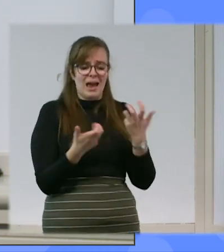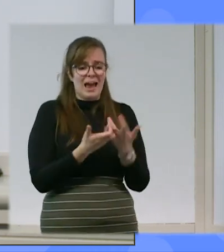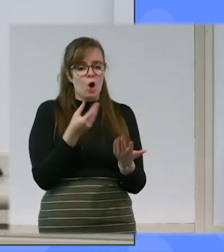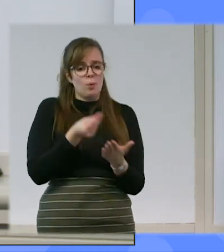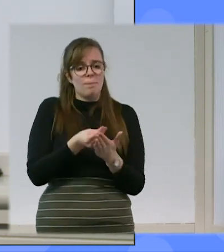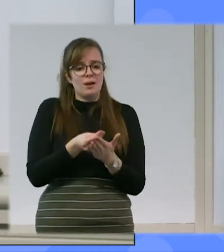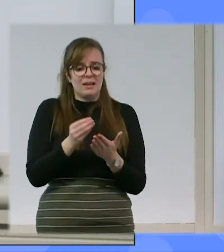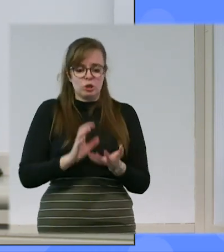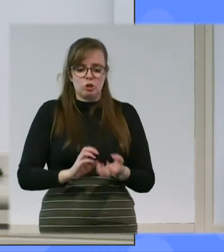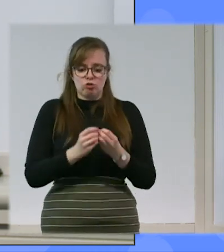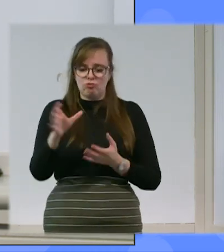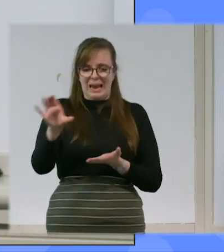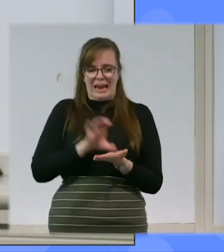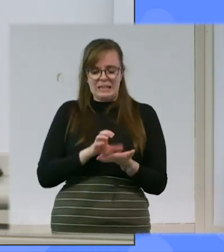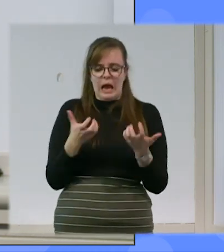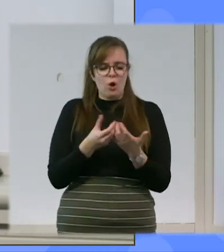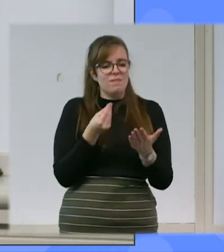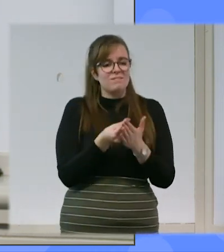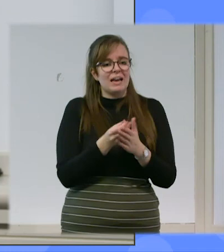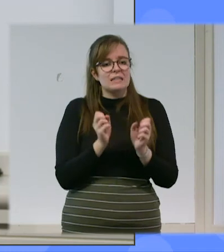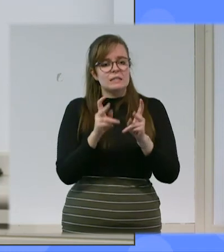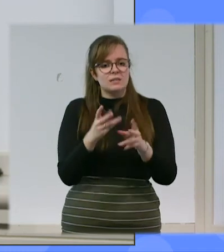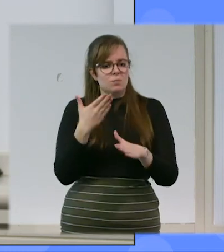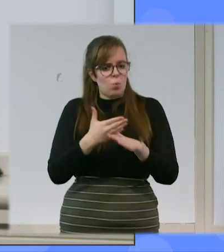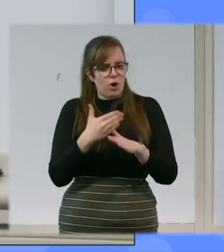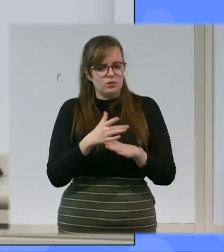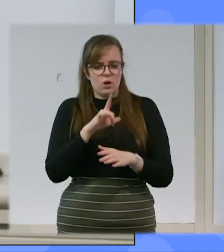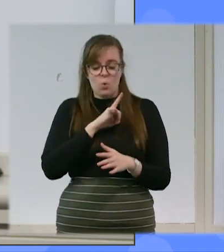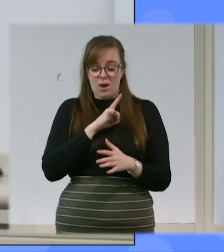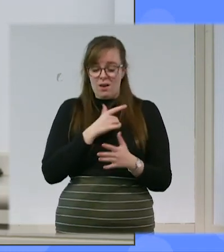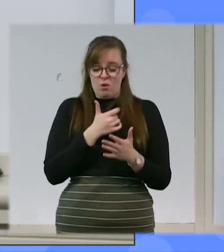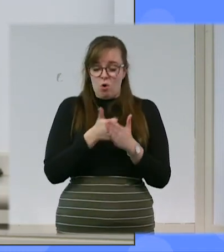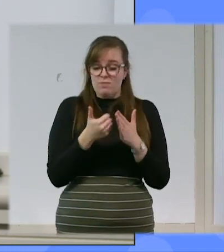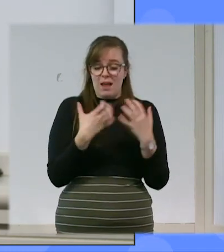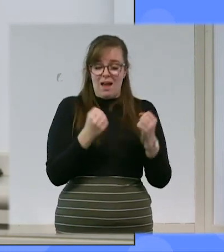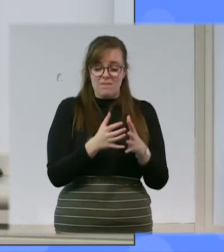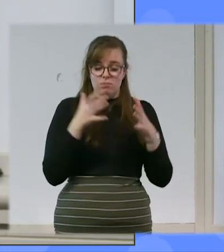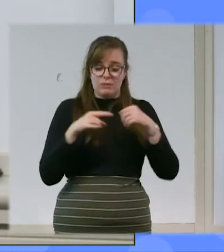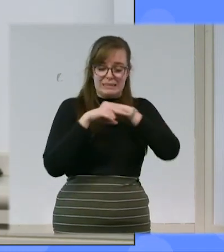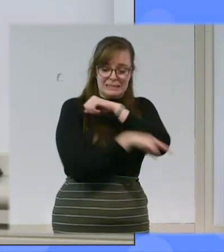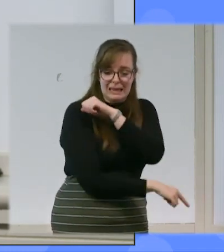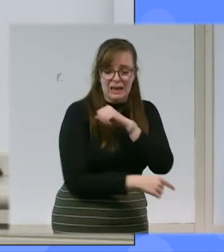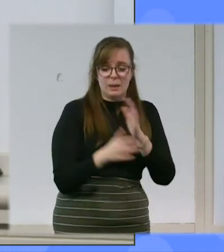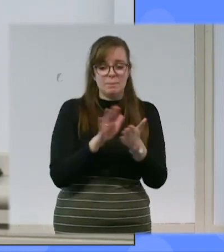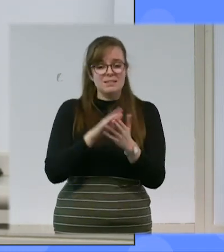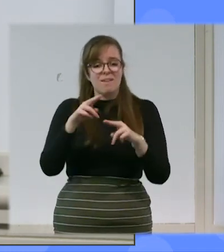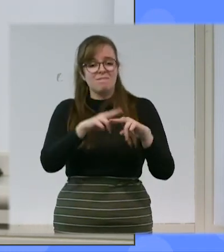finance system works because so often we've got this huge amount of debt that puts pressure on families and puts pressure on government to grow the